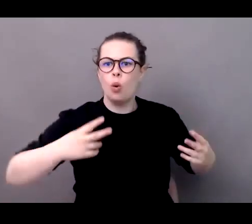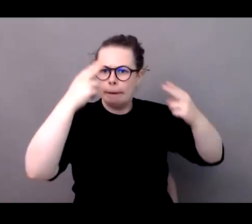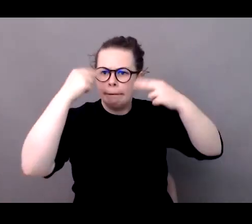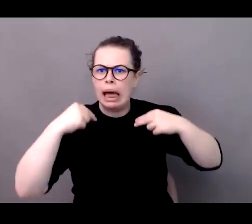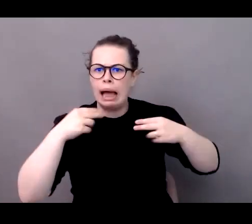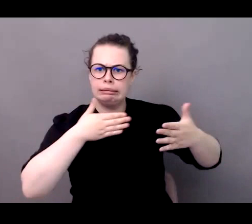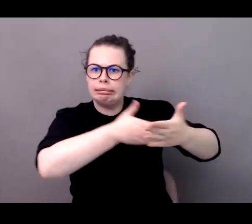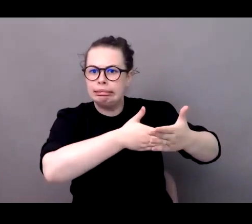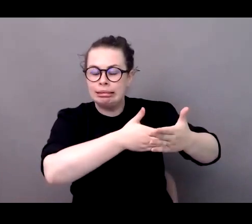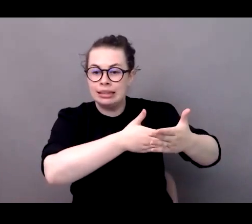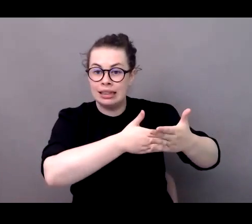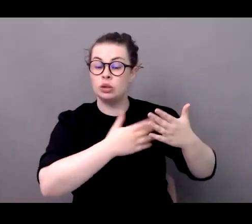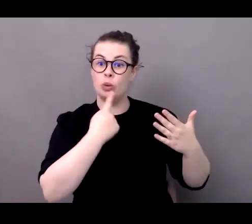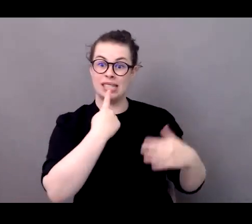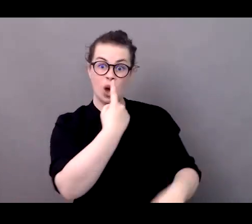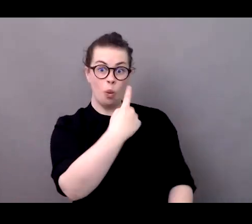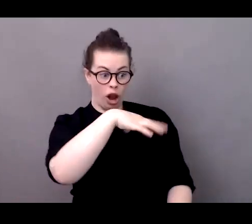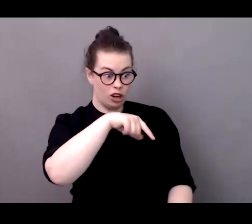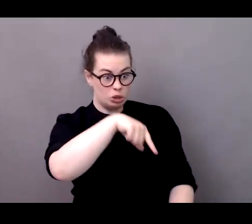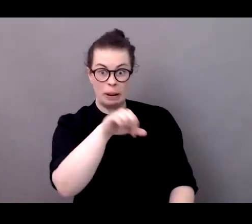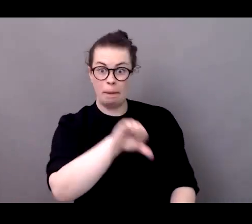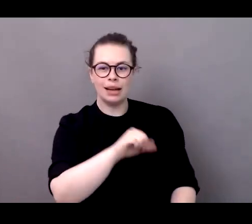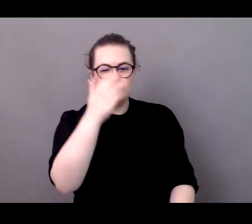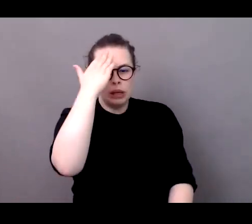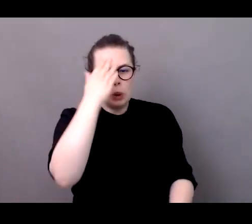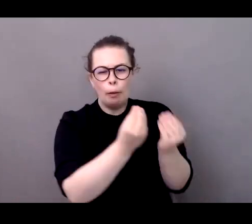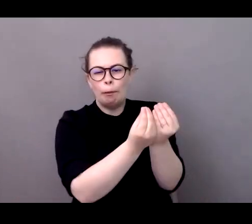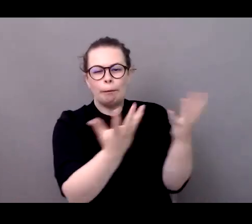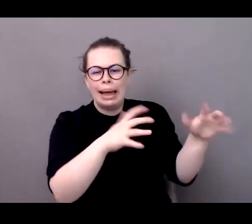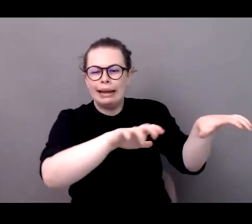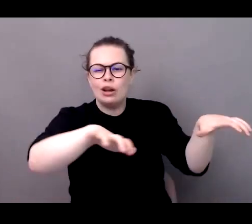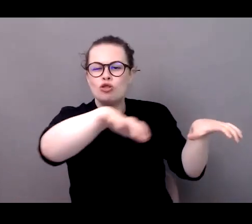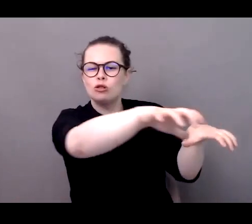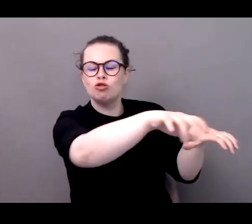they're doing a bad practice, and on the same note, we also don't want to highlight any state